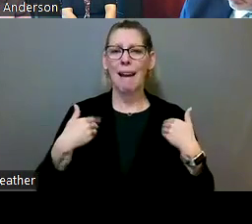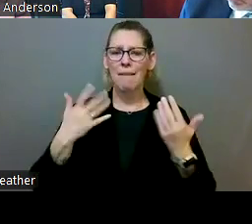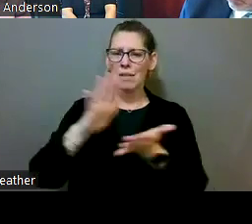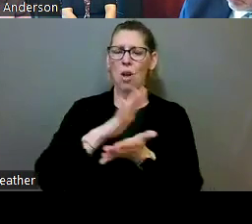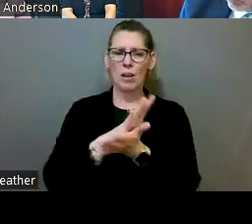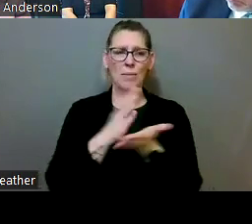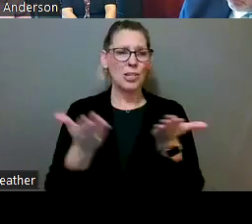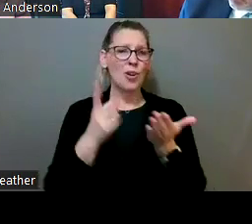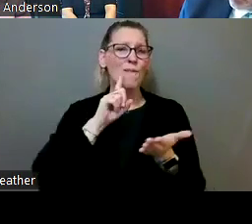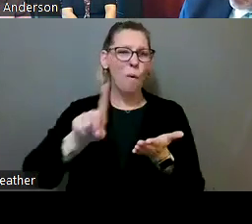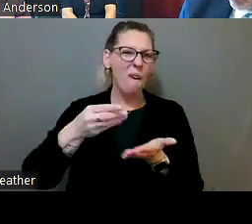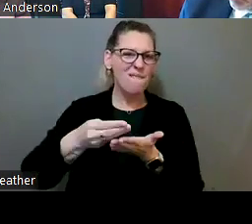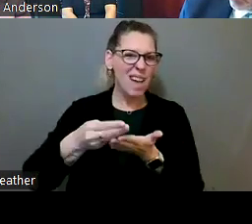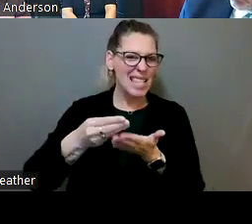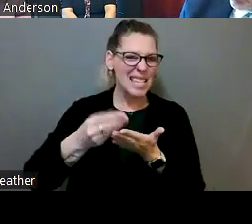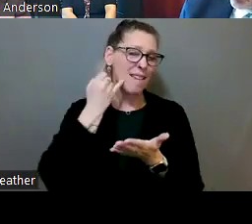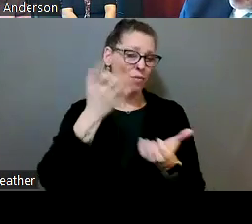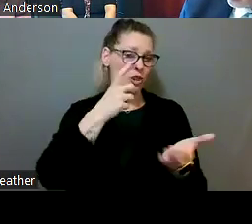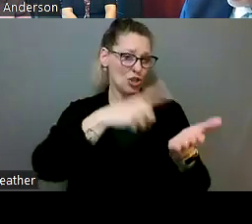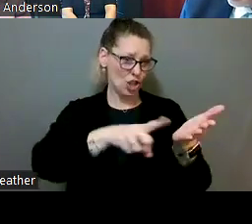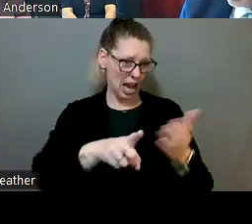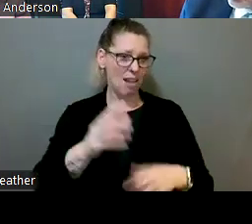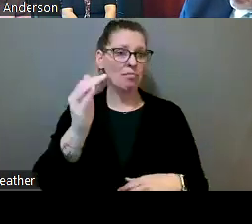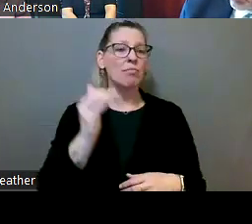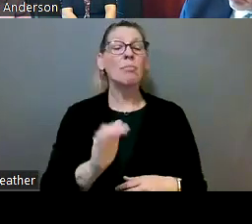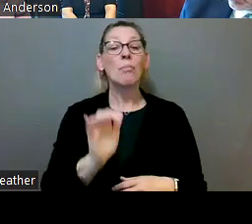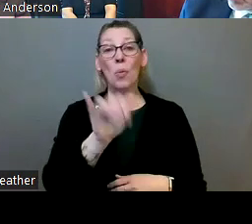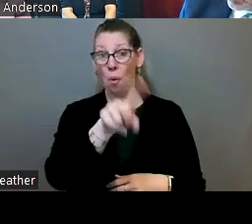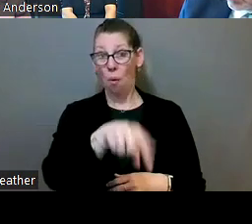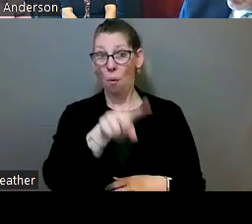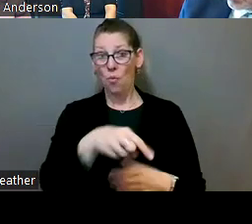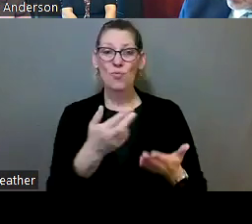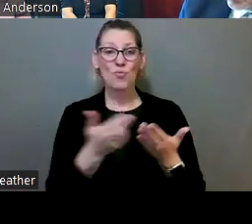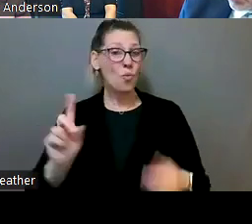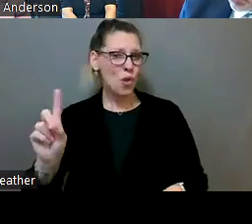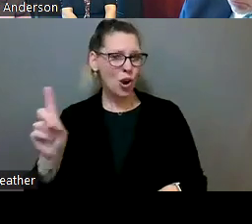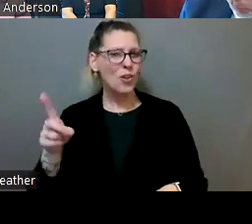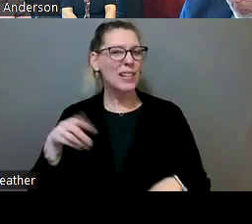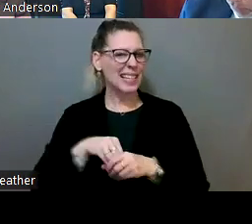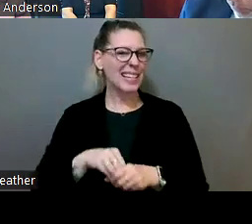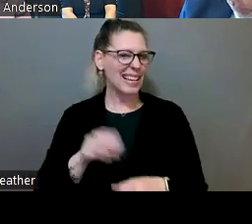funding if you want to check it out and these resources are in our resource sheet as well;